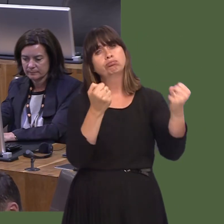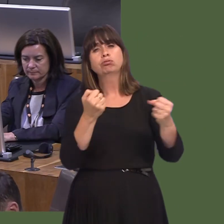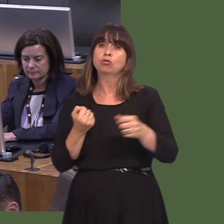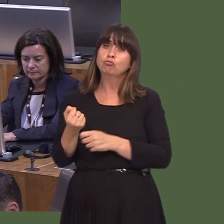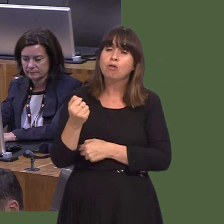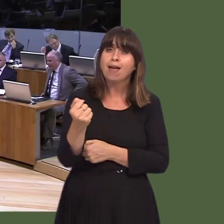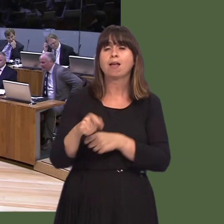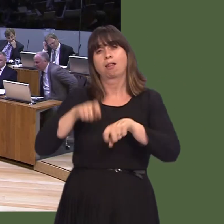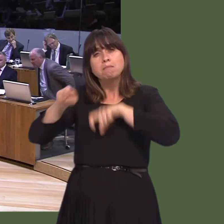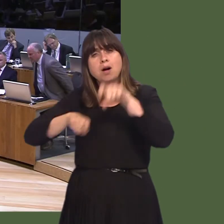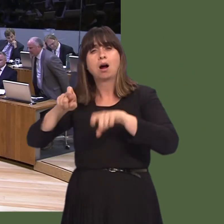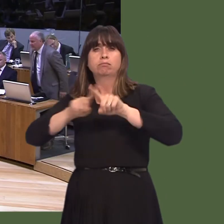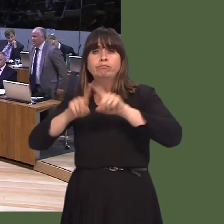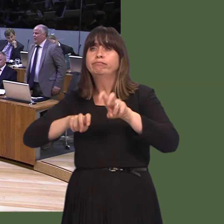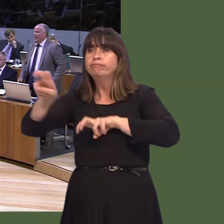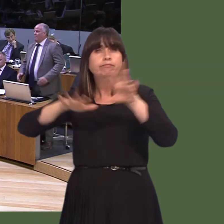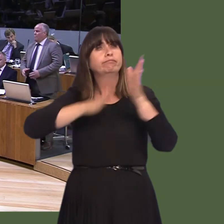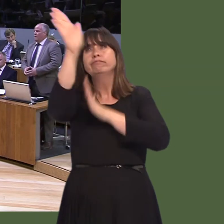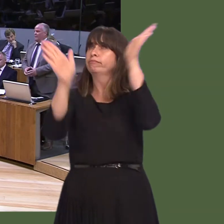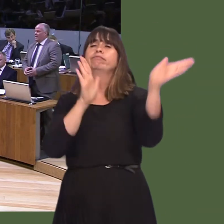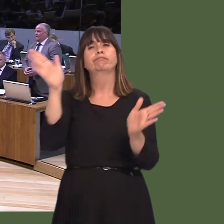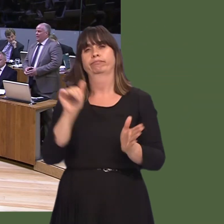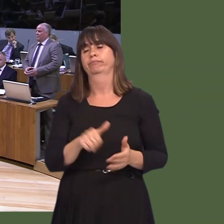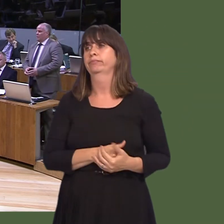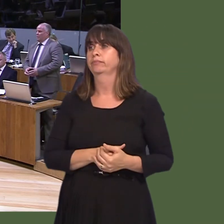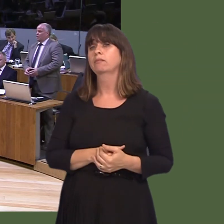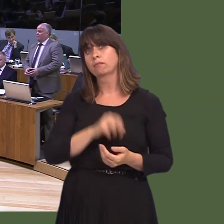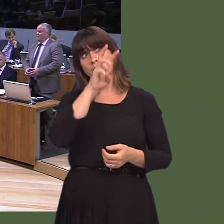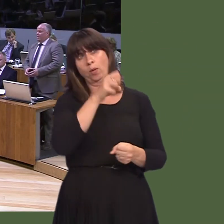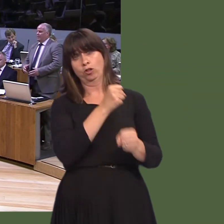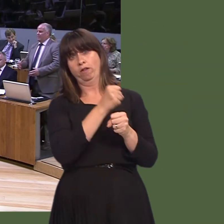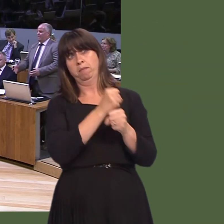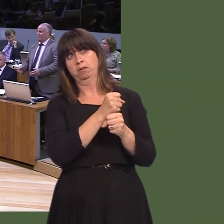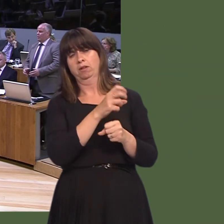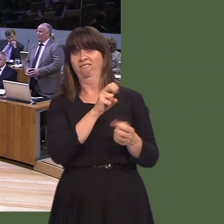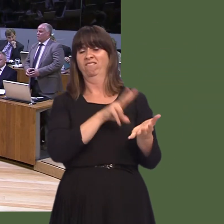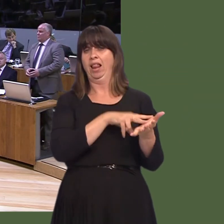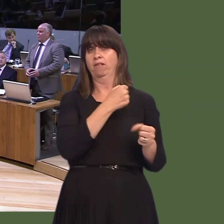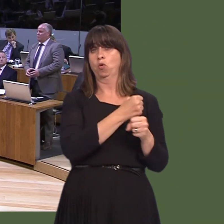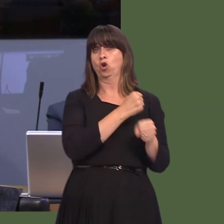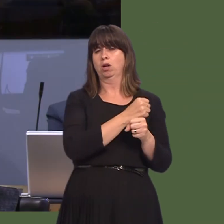Andrew RT Davies AM: Thank you, First Minister. One of the schemes that the Welsh Government, via the Vale of Glamorgan Council, is promoting